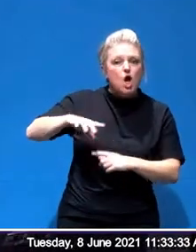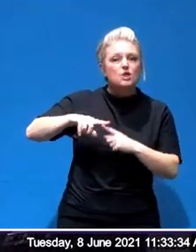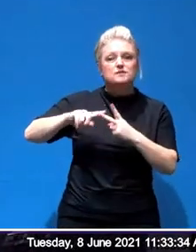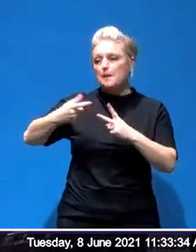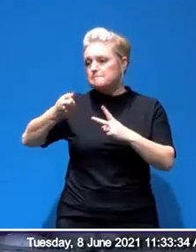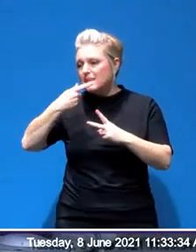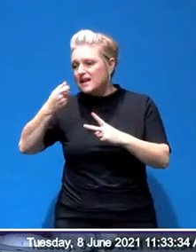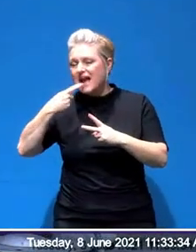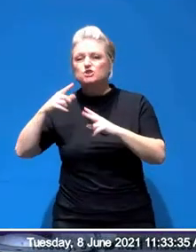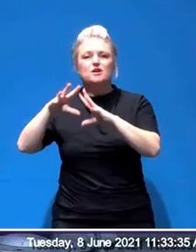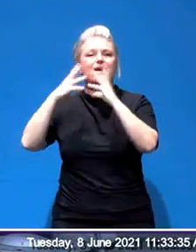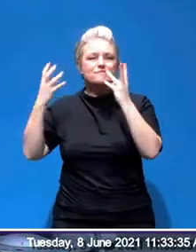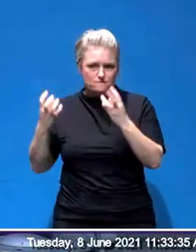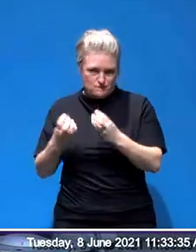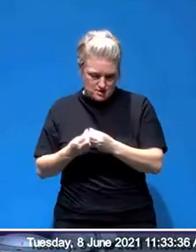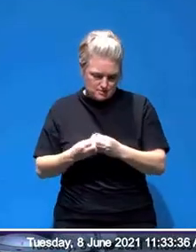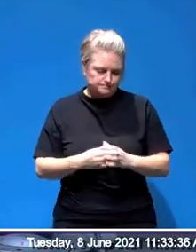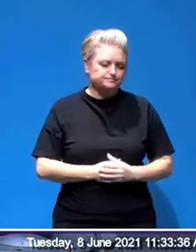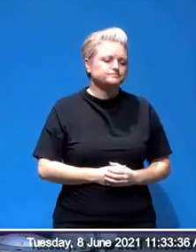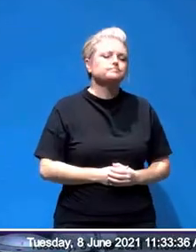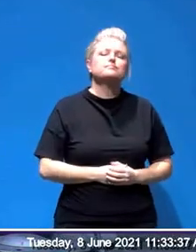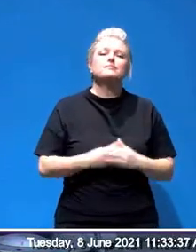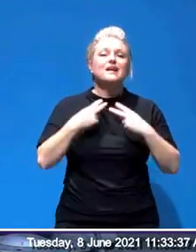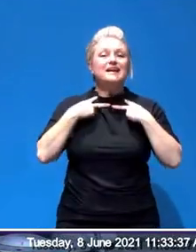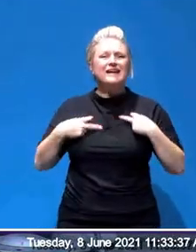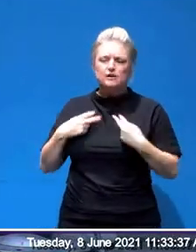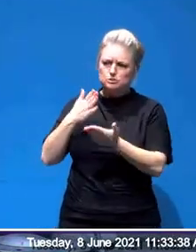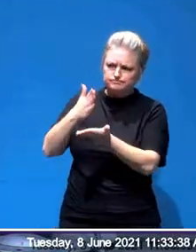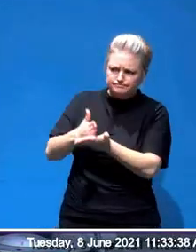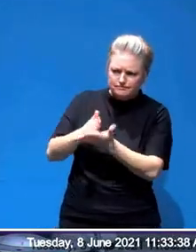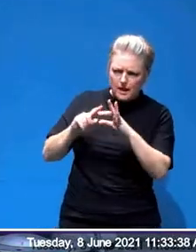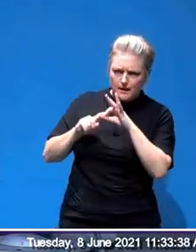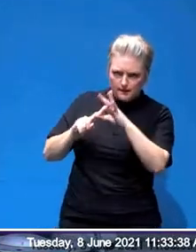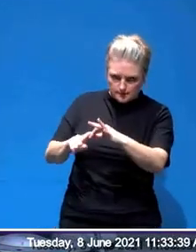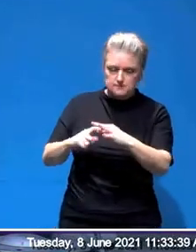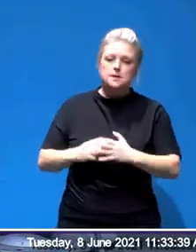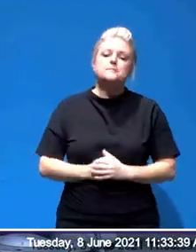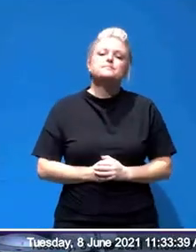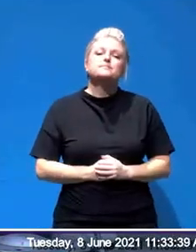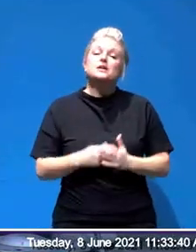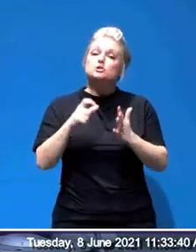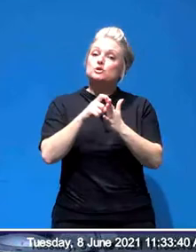Can I just, pausing there; after DHS administering Daniel's